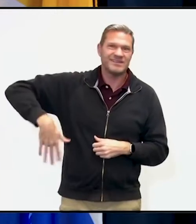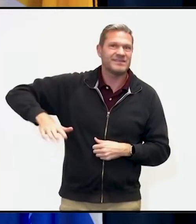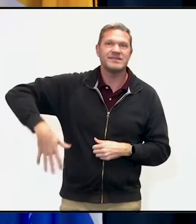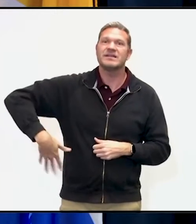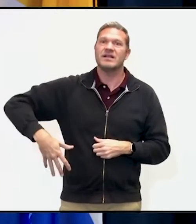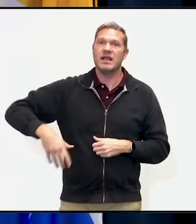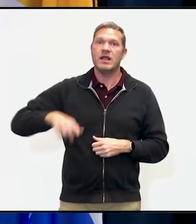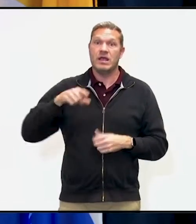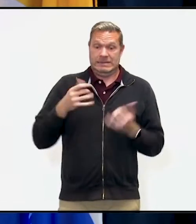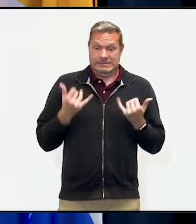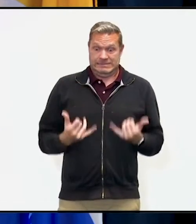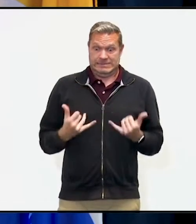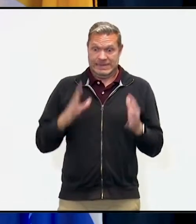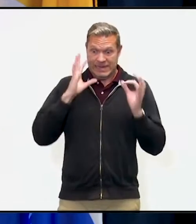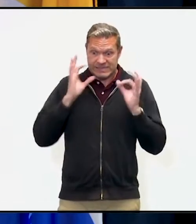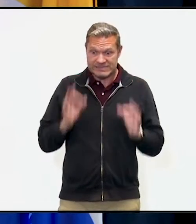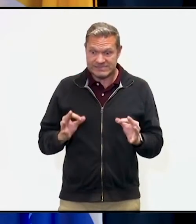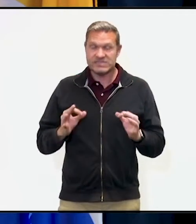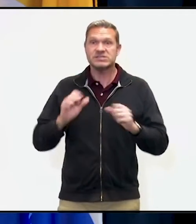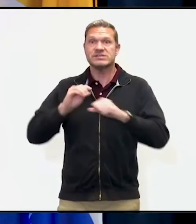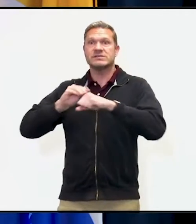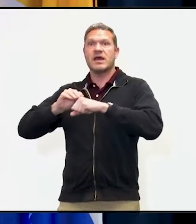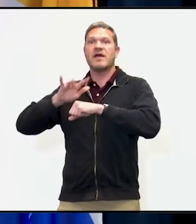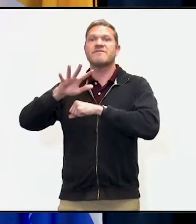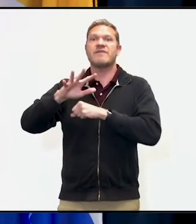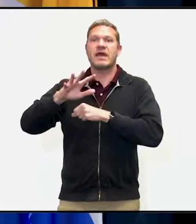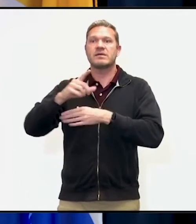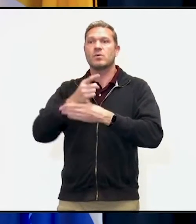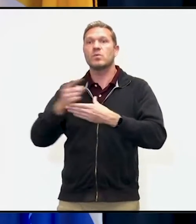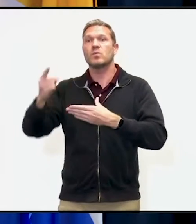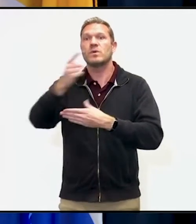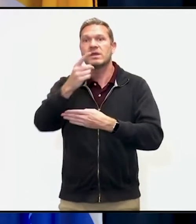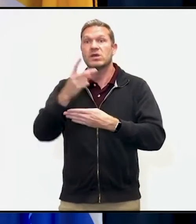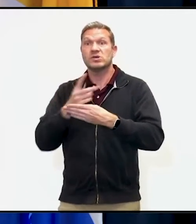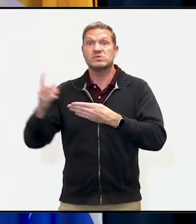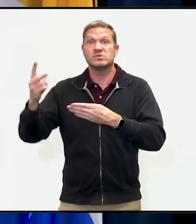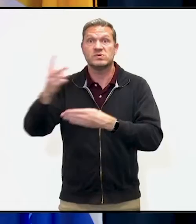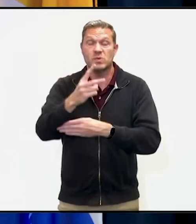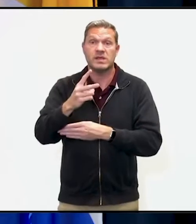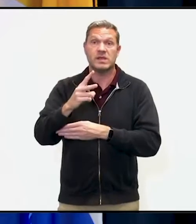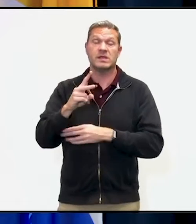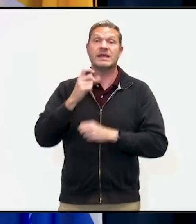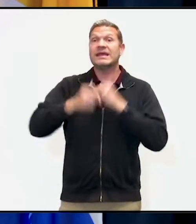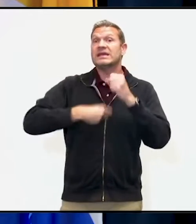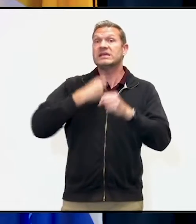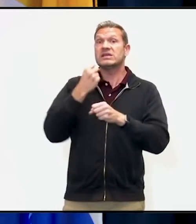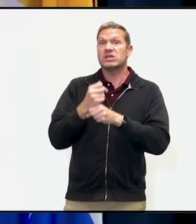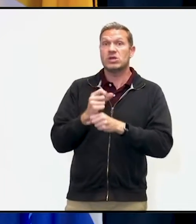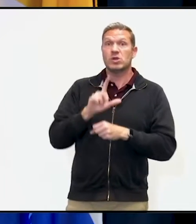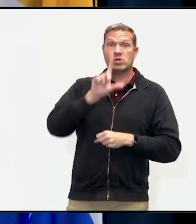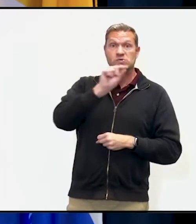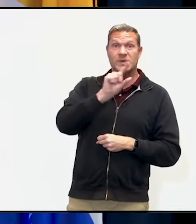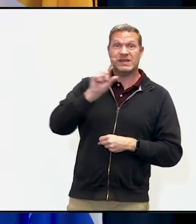In 2020, COVID-19 was the third leading cause of death in the United States behind heart